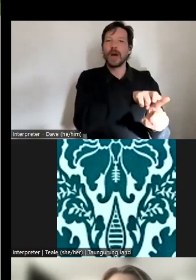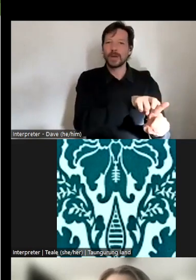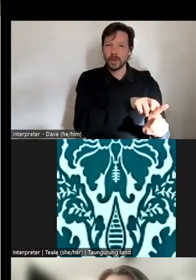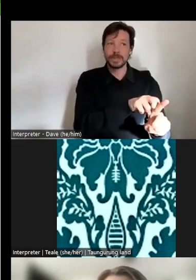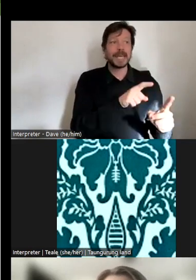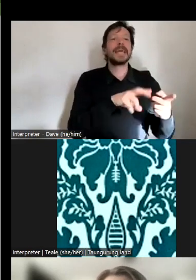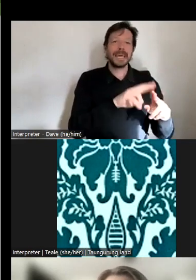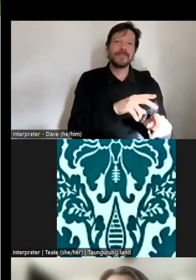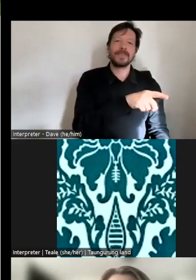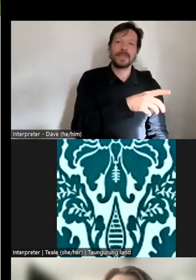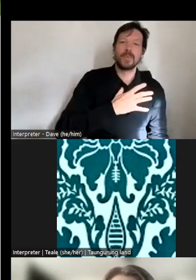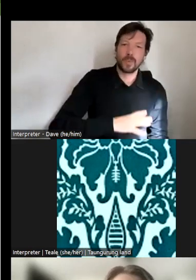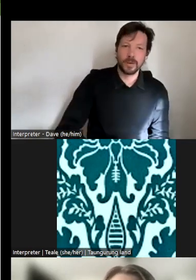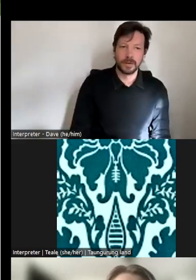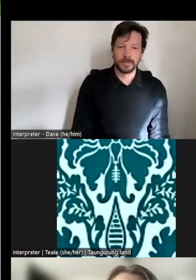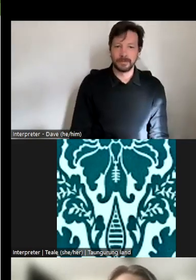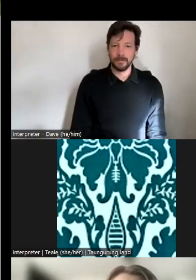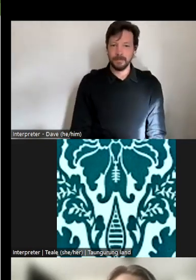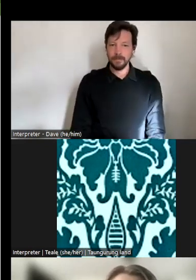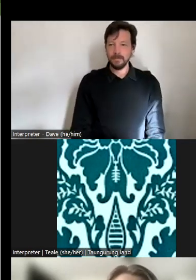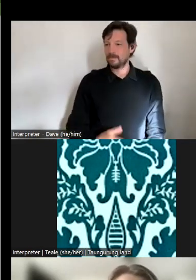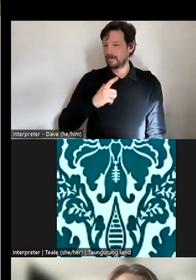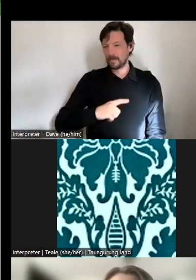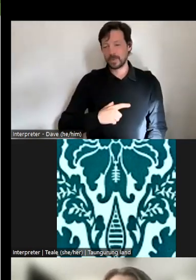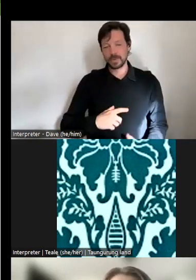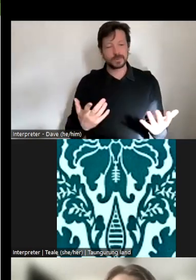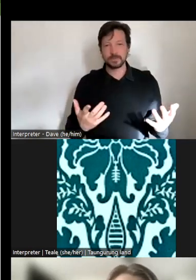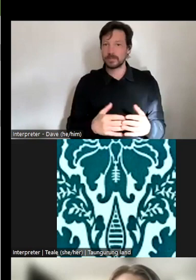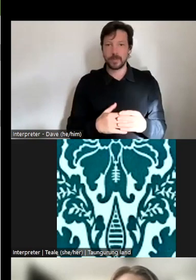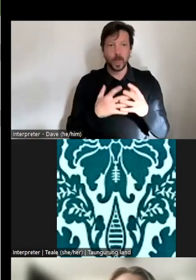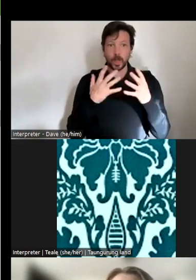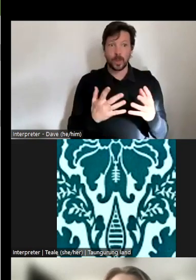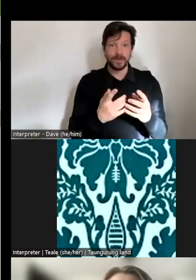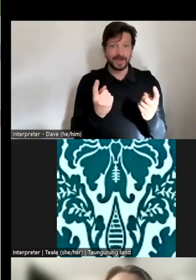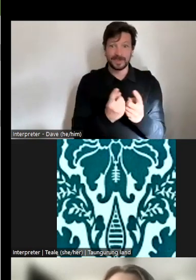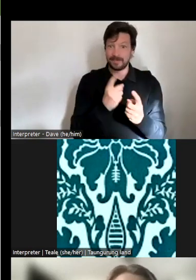because yes, it does take... There's a lot of things that people are talking about and trying to make decisions about.